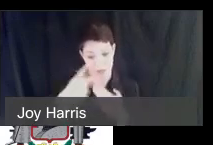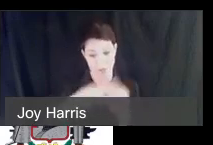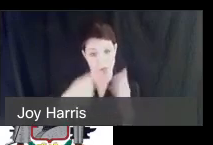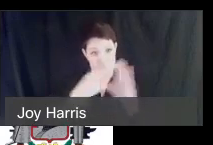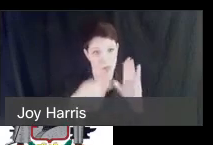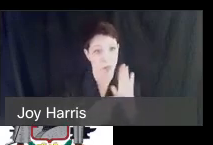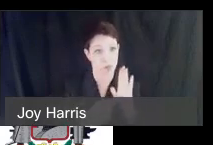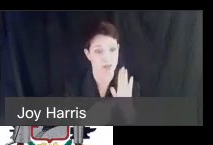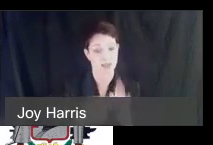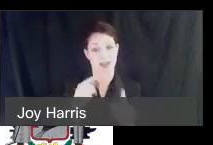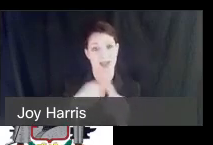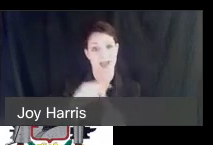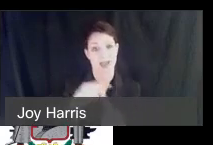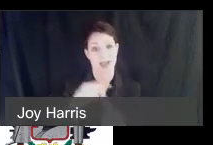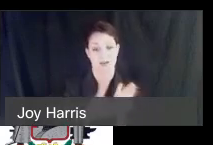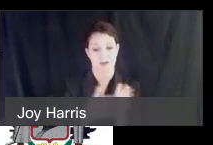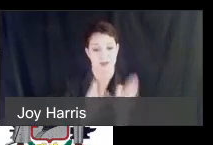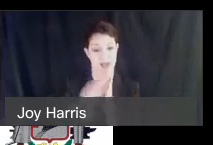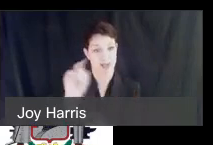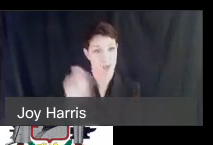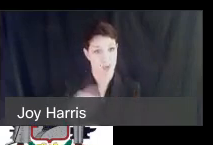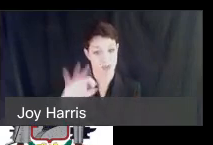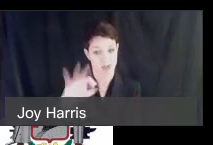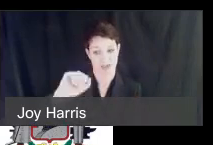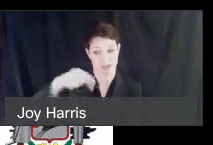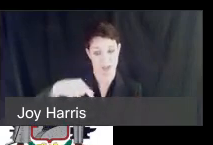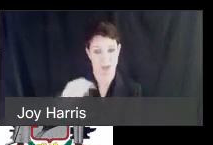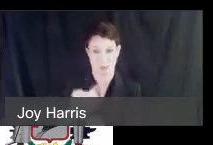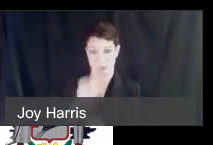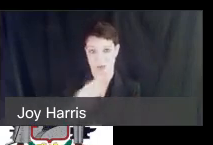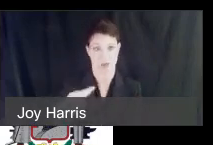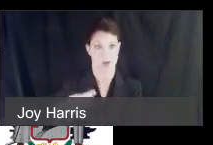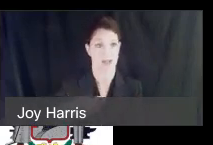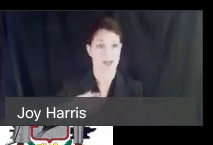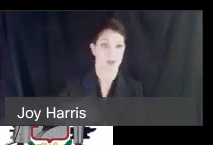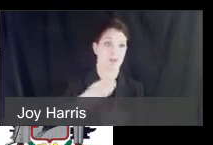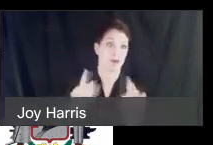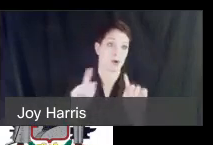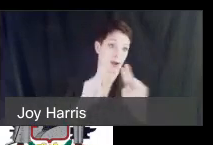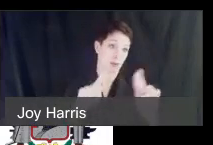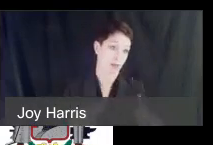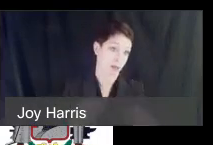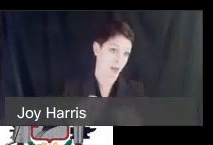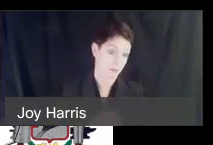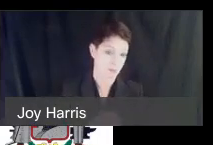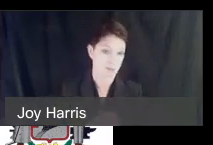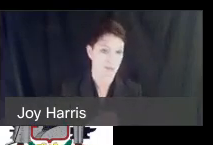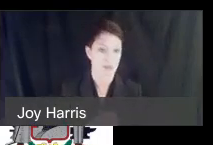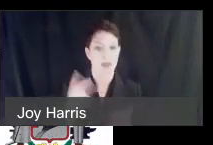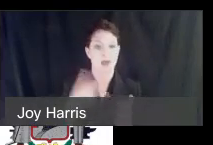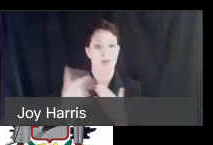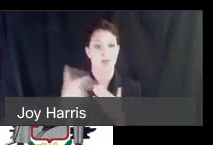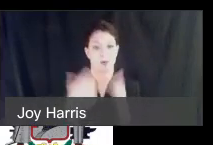questions to assure eligibility before they apply. Program guidelines and instructions are available